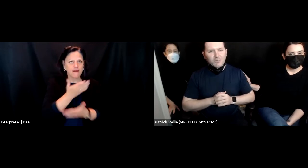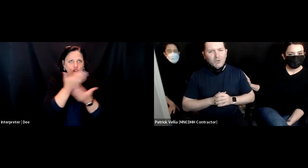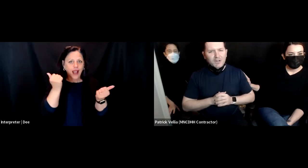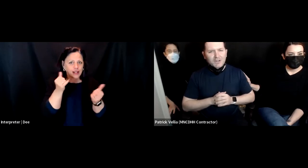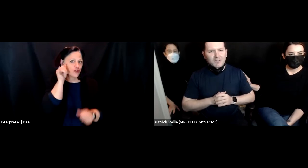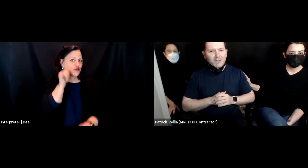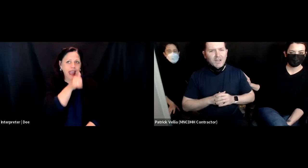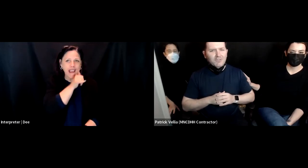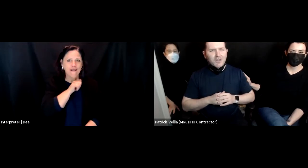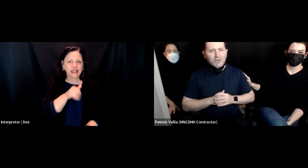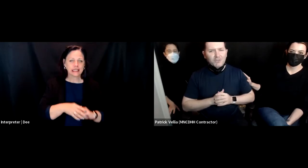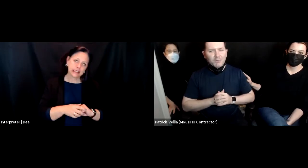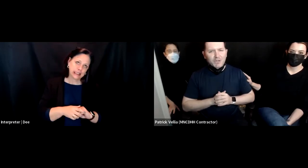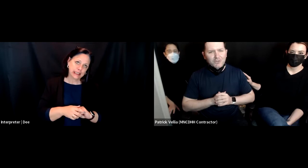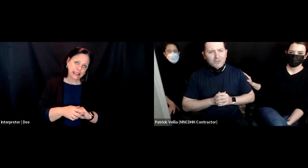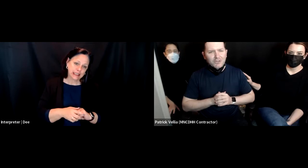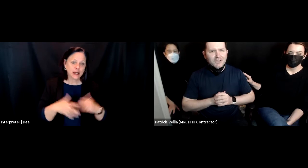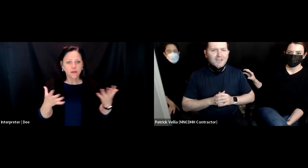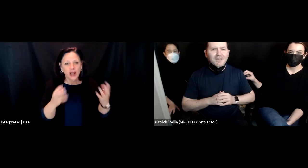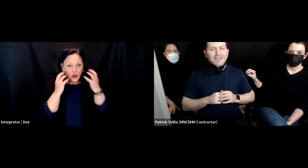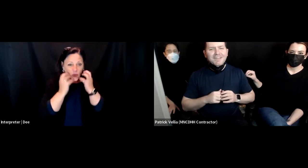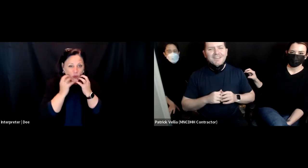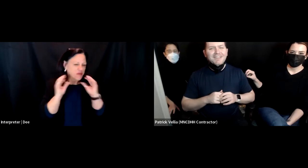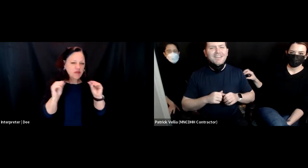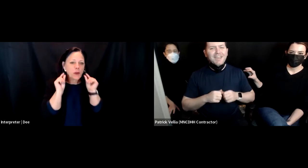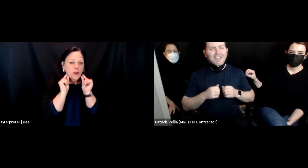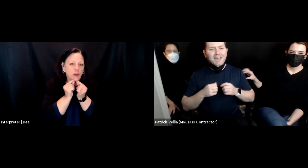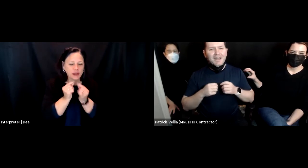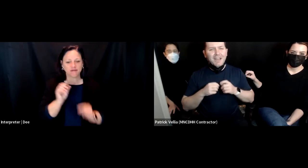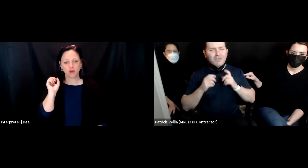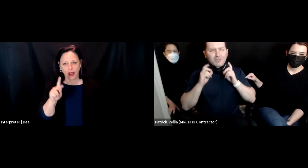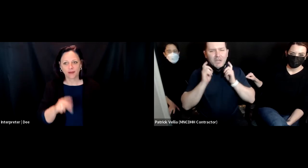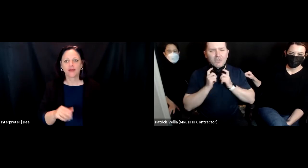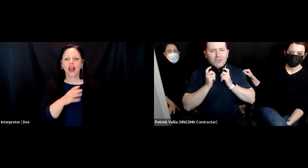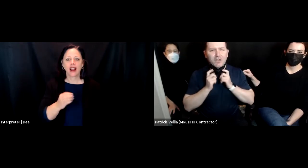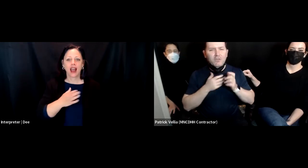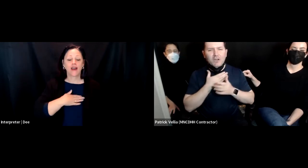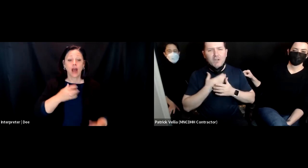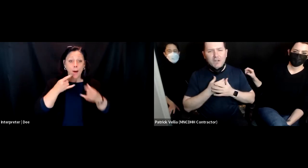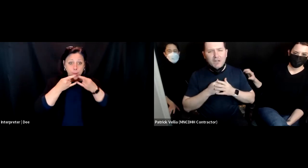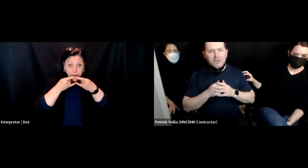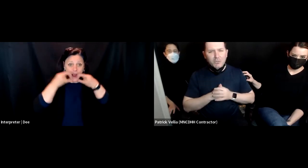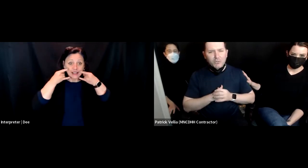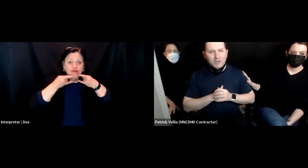Tonight I have a black shirt on, short sleeves, and I'm a white cis gender man with brown hair and blue eyes. I might have forgotten to shave this morning.